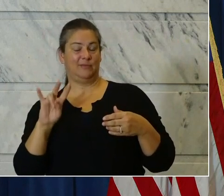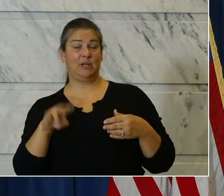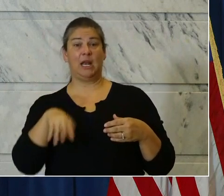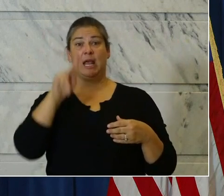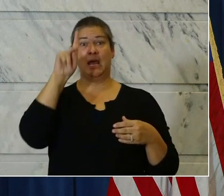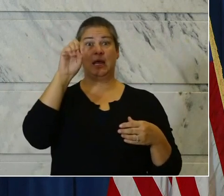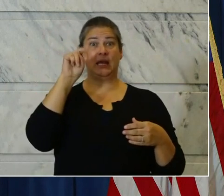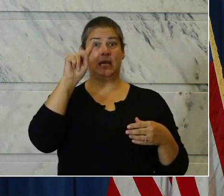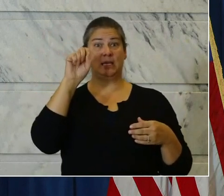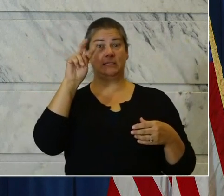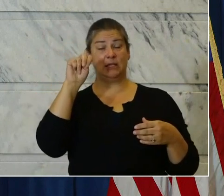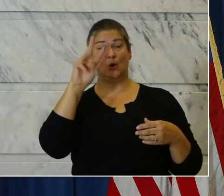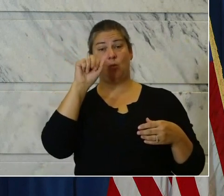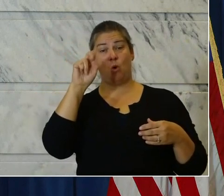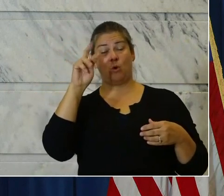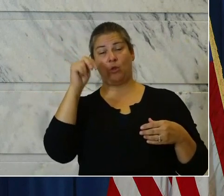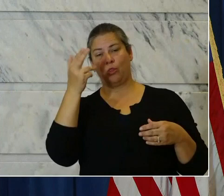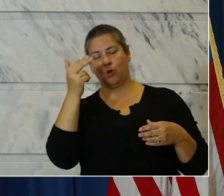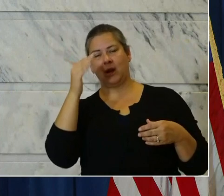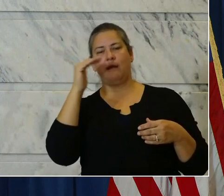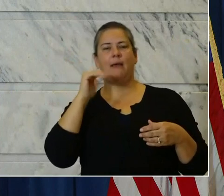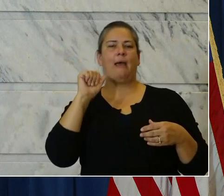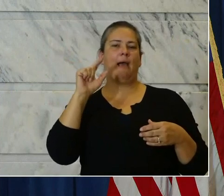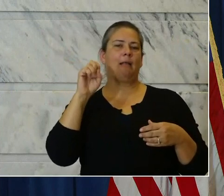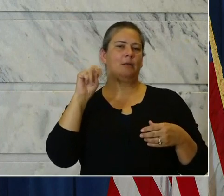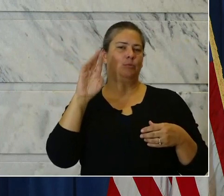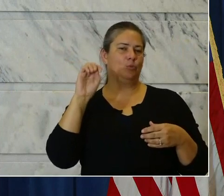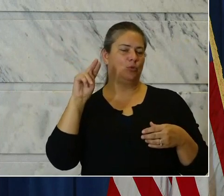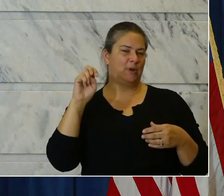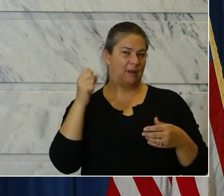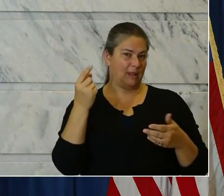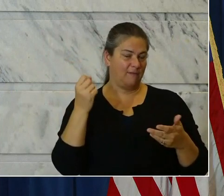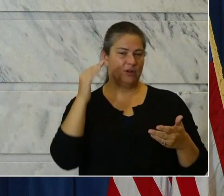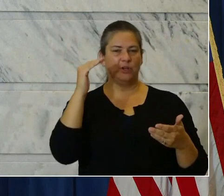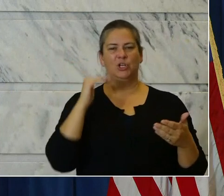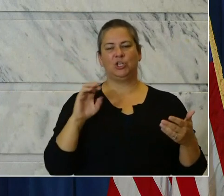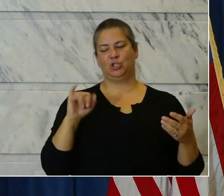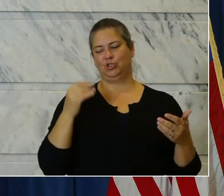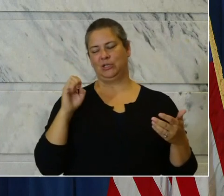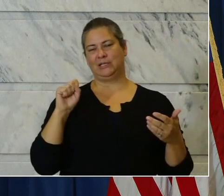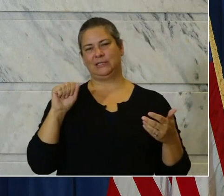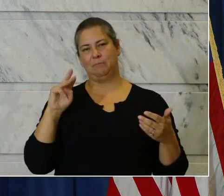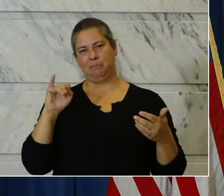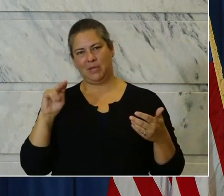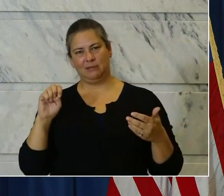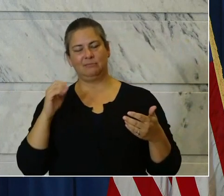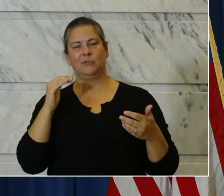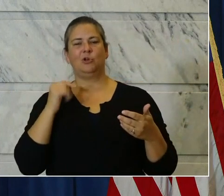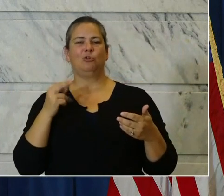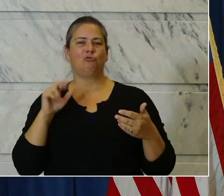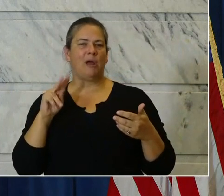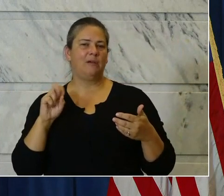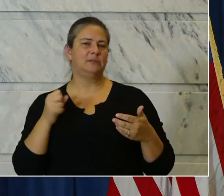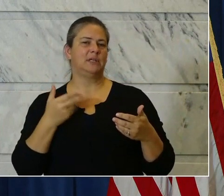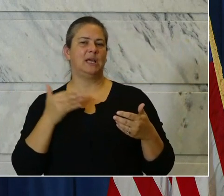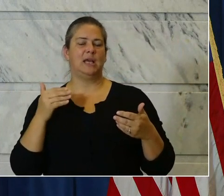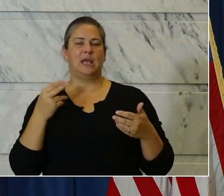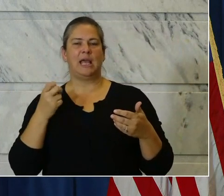CALLAWAY SEVENTY KEVIN AND WARRANT THIRTY ALAN AND BOONE